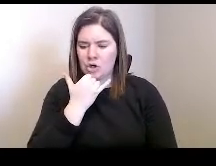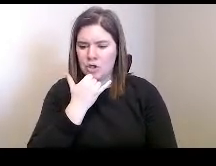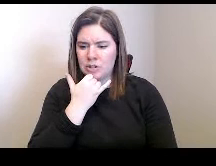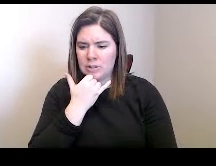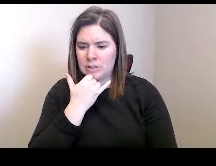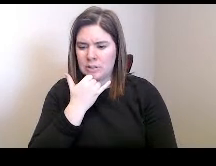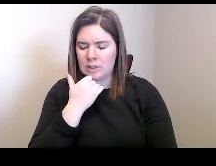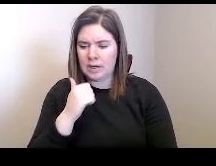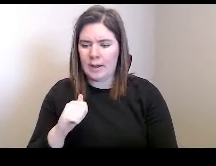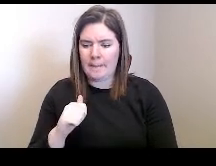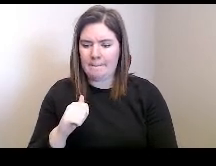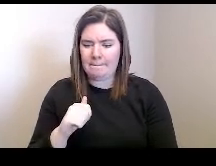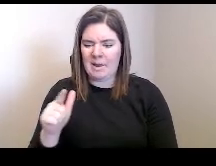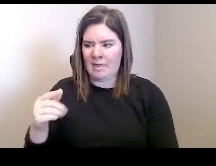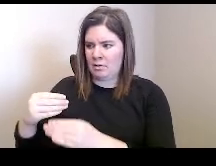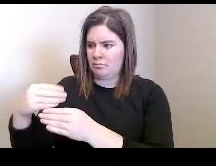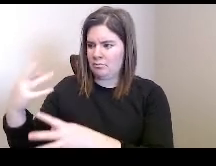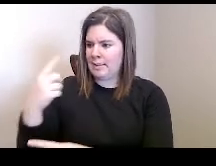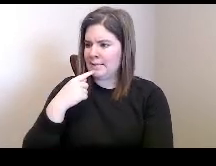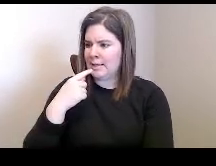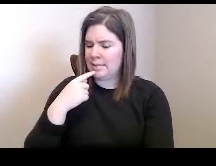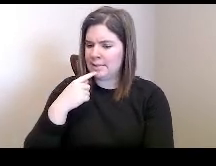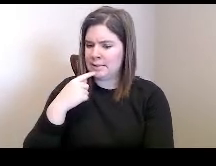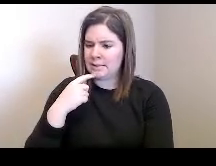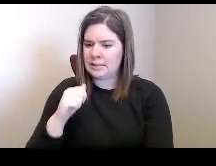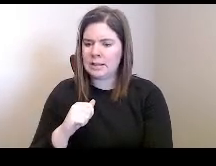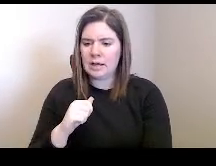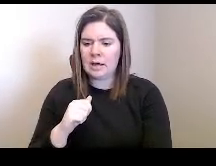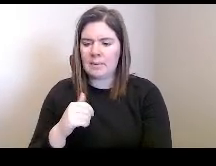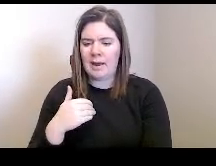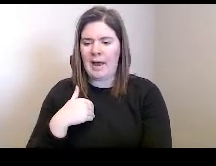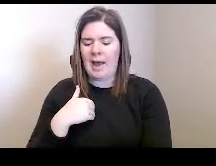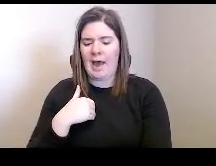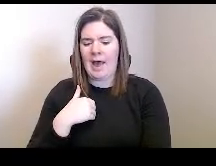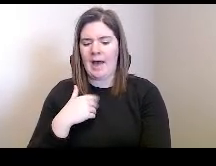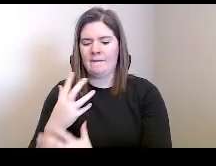displaying now for this document-- we've got missing alternative text, so that would be